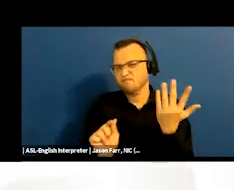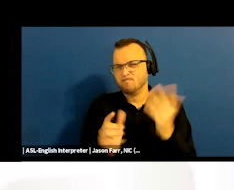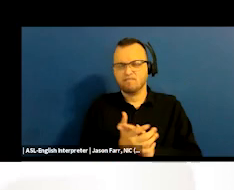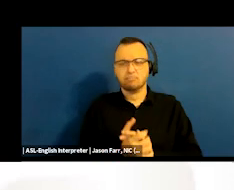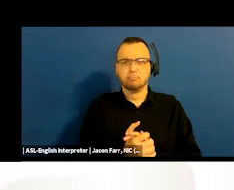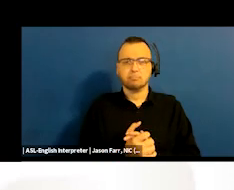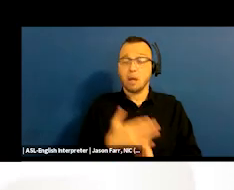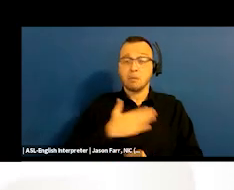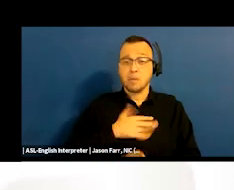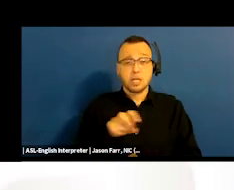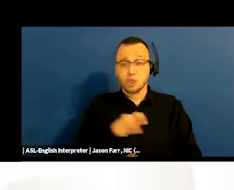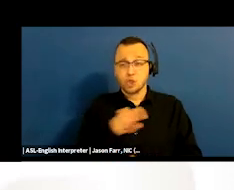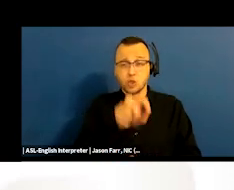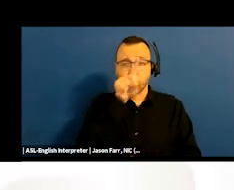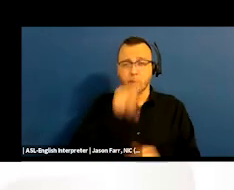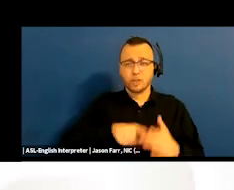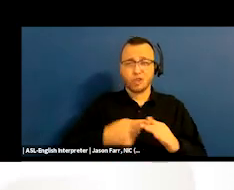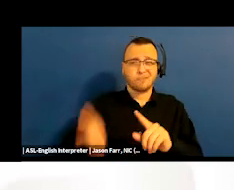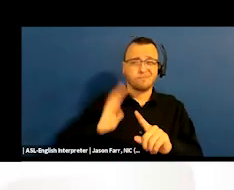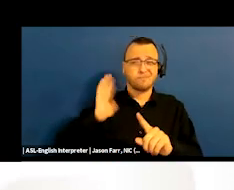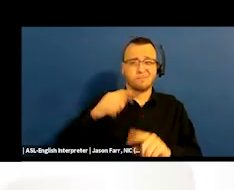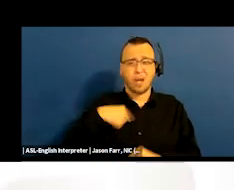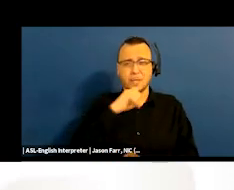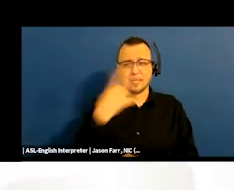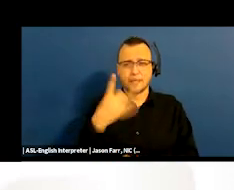I've experienced some three jail sentences,